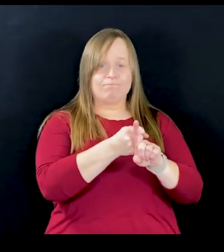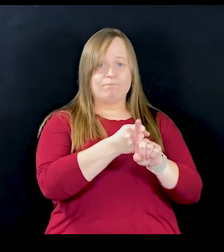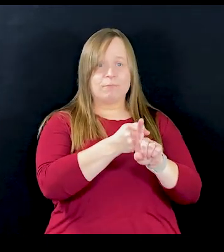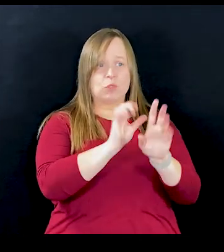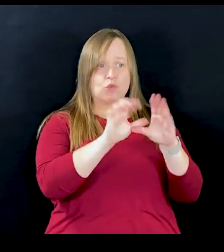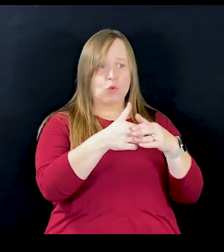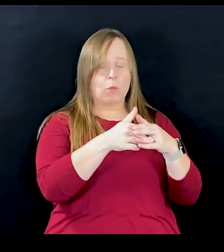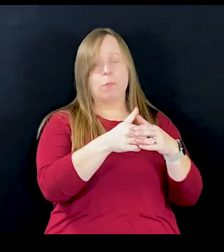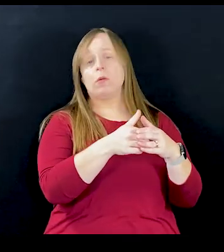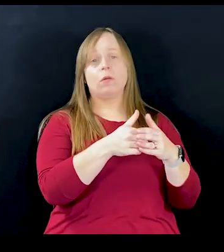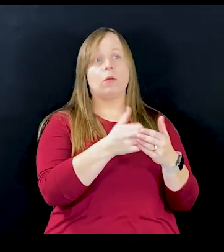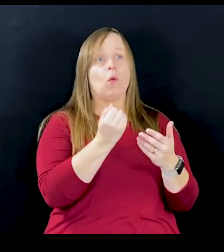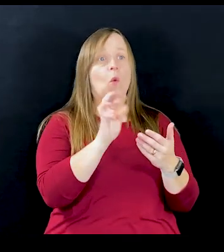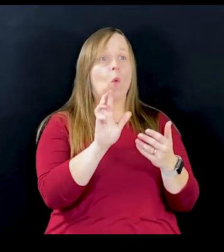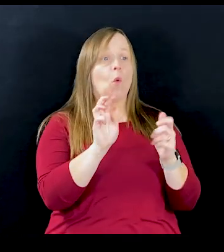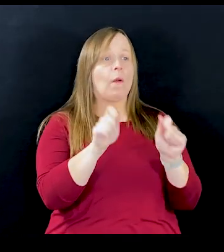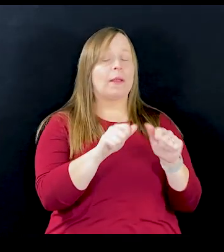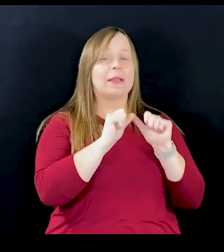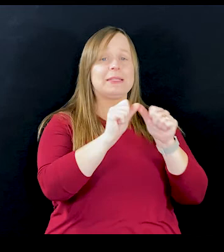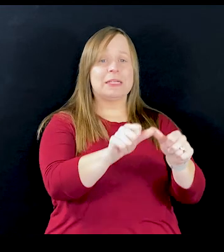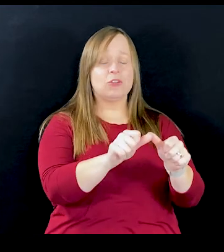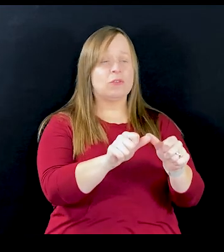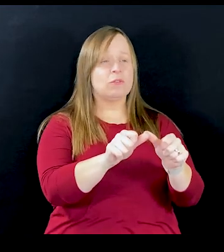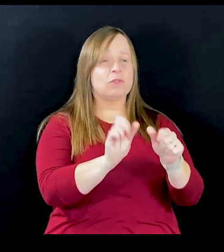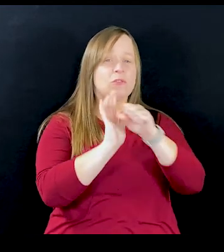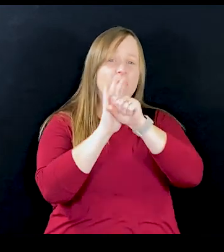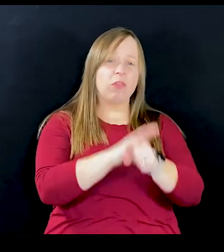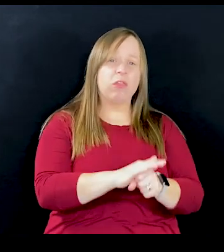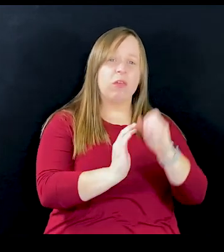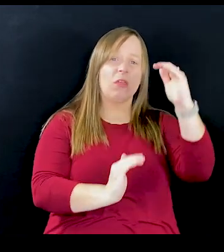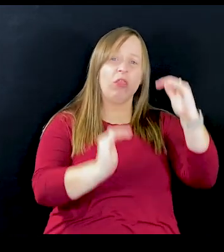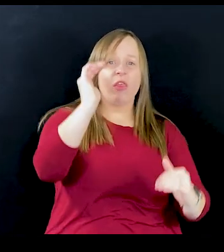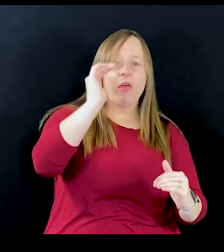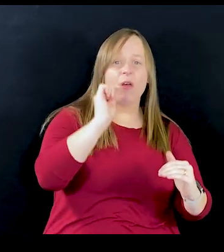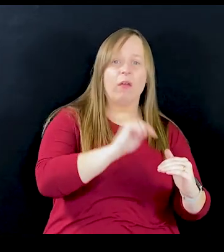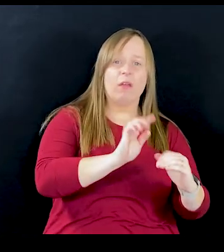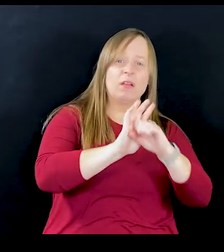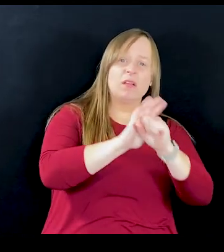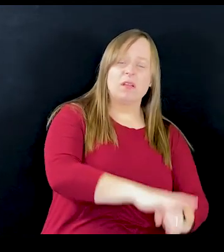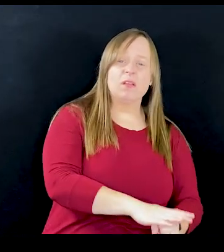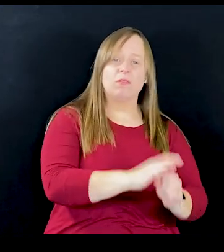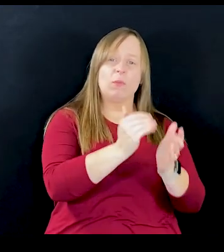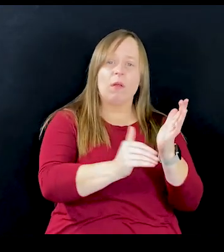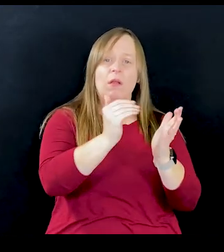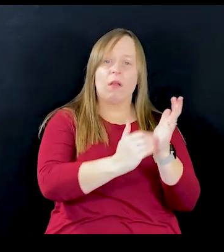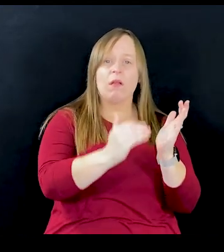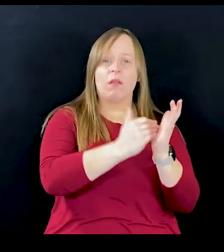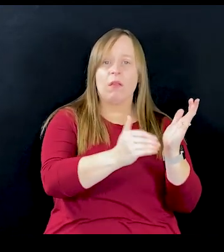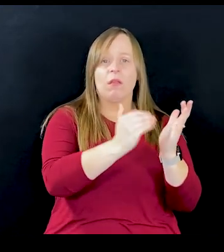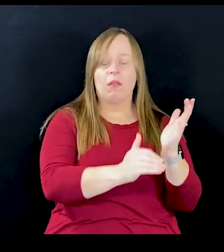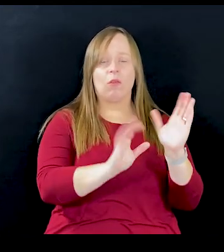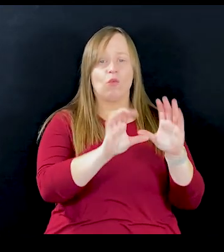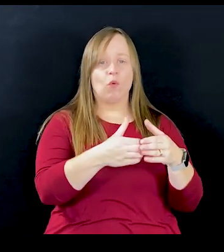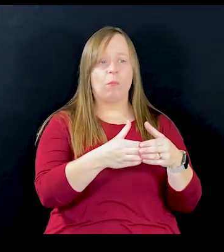Or even conduct that continues to marginalize folks. You know, and it's repetitive nature that there's